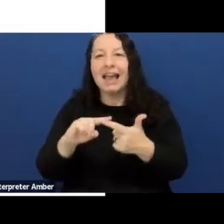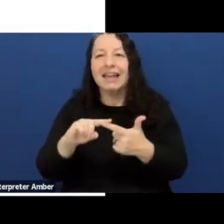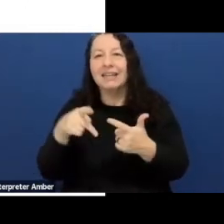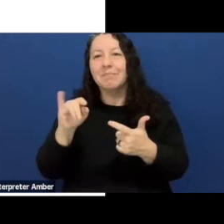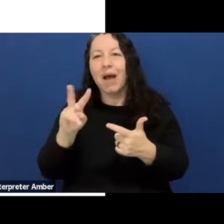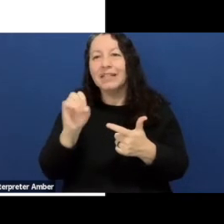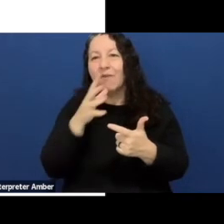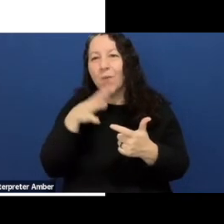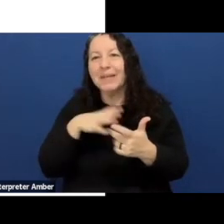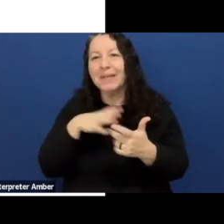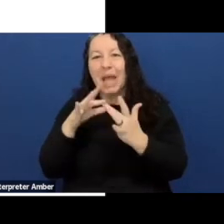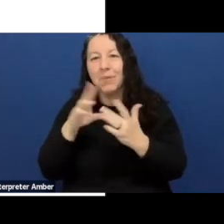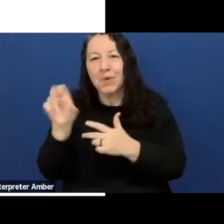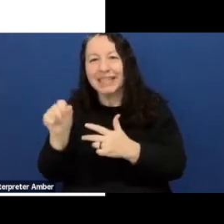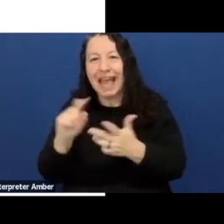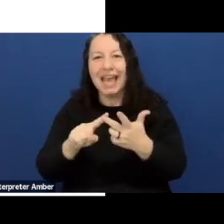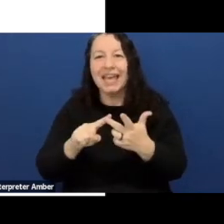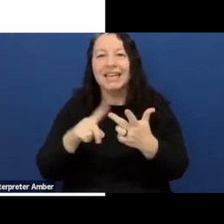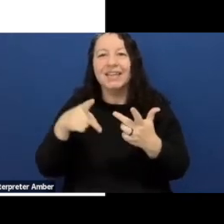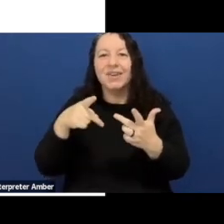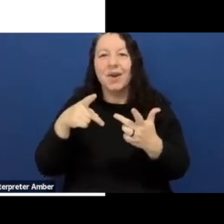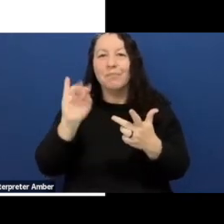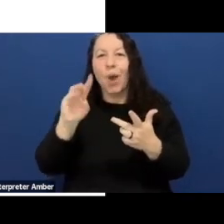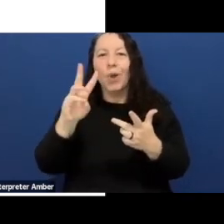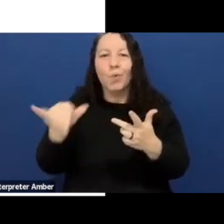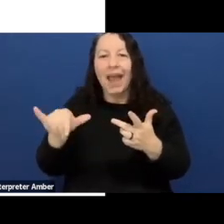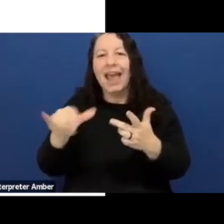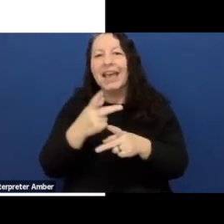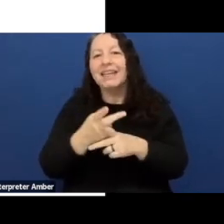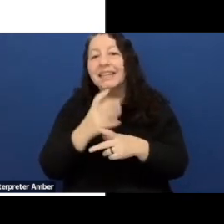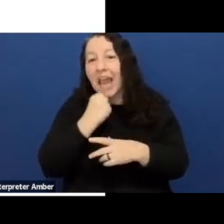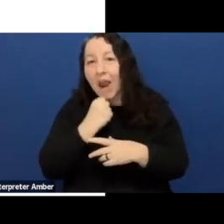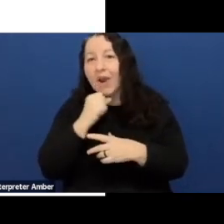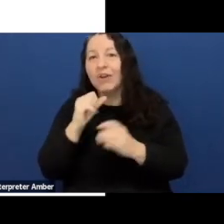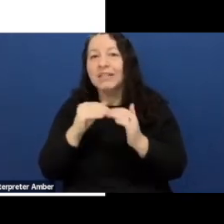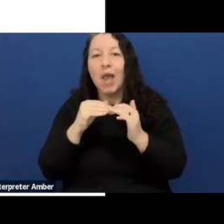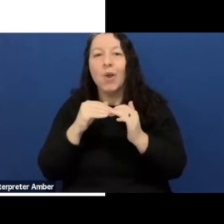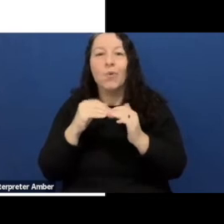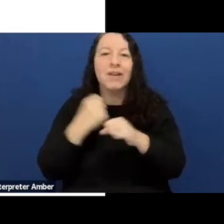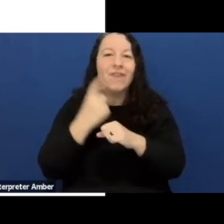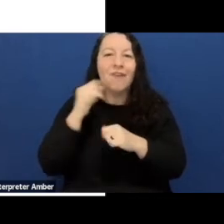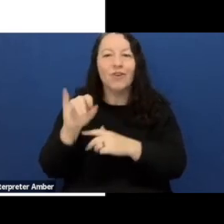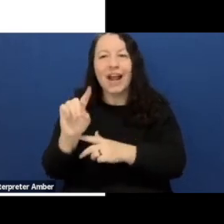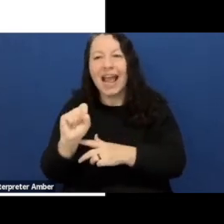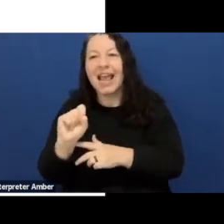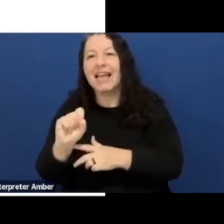in this program. AIDS United positive Women's Network USA, Broadway Cares/Equity Fights